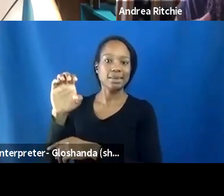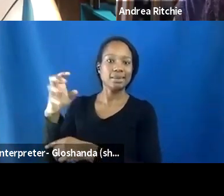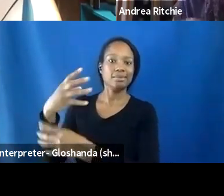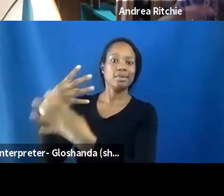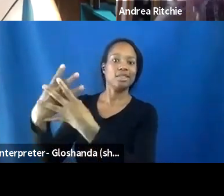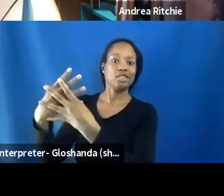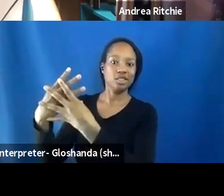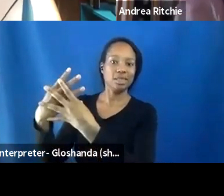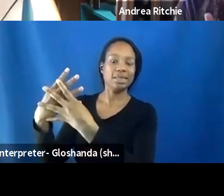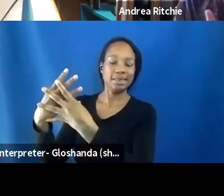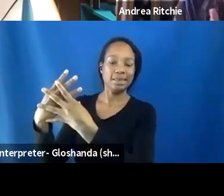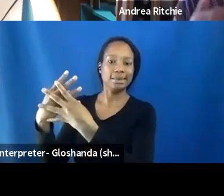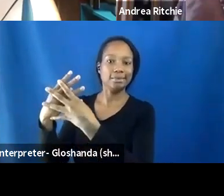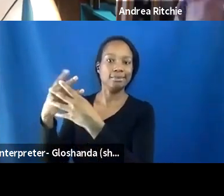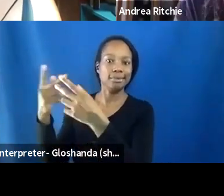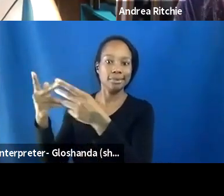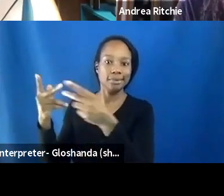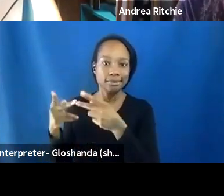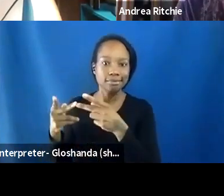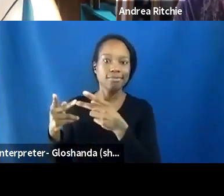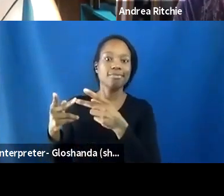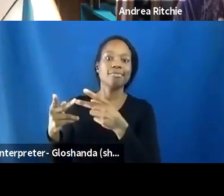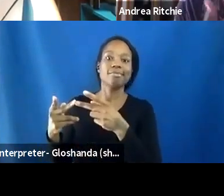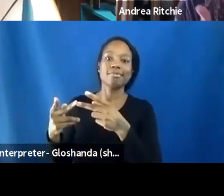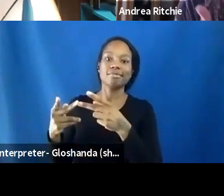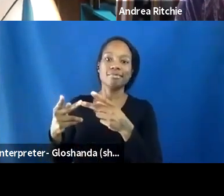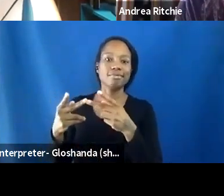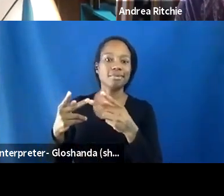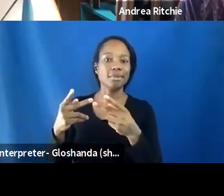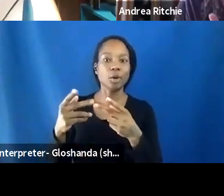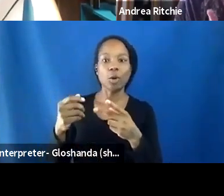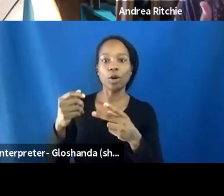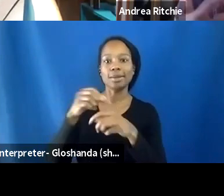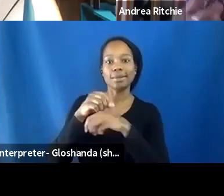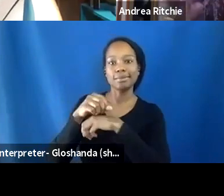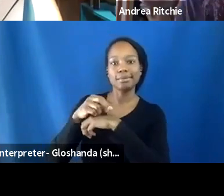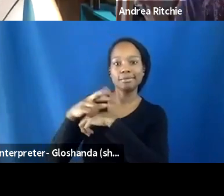facilitate, participate in, condone criminalization